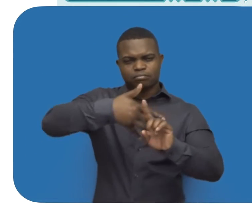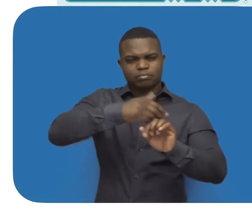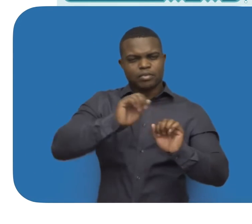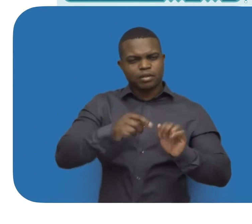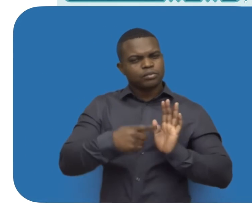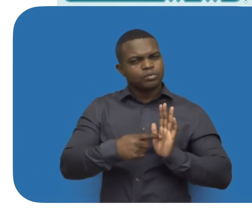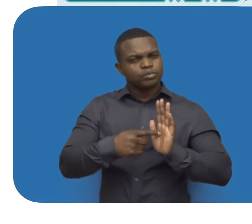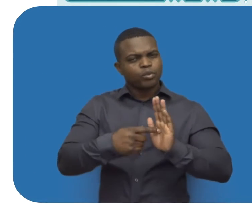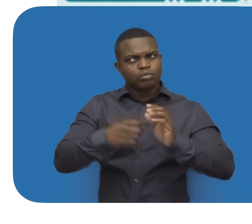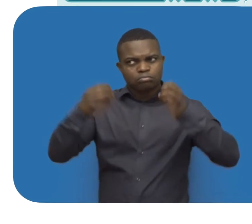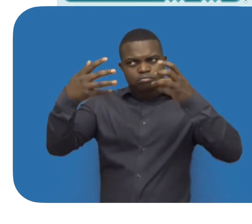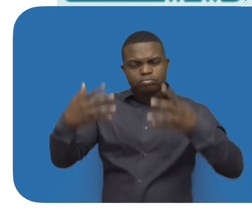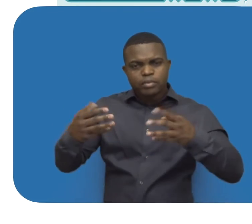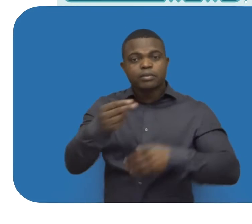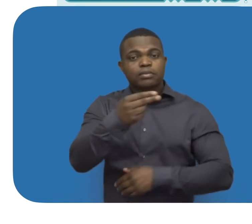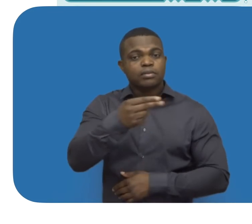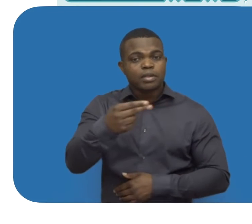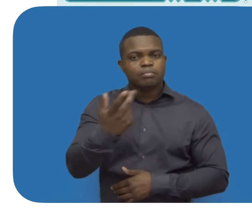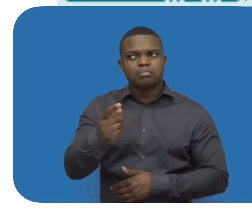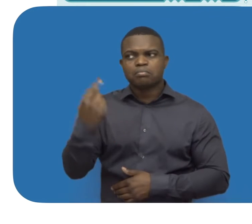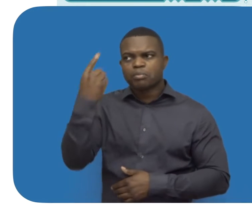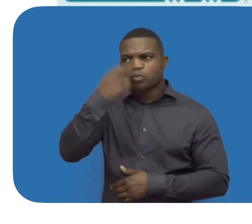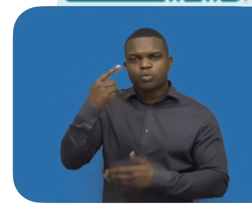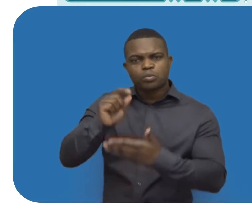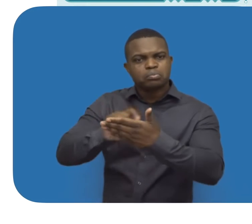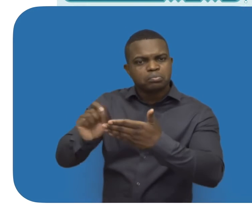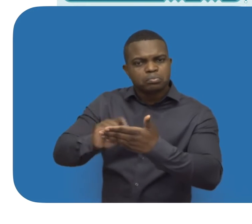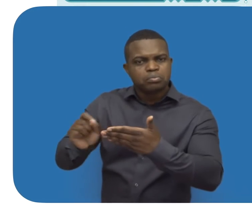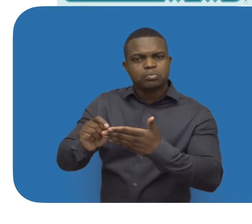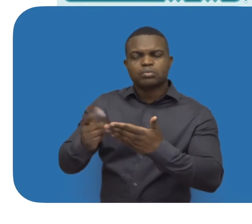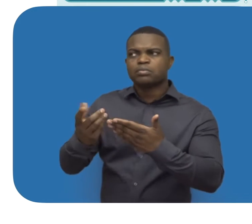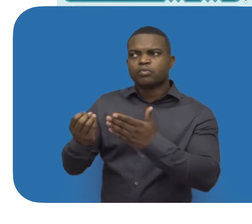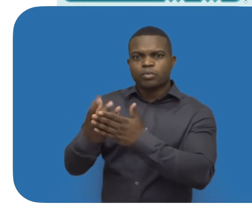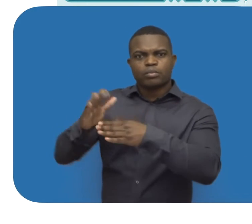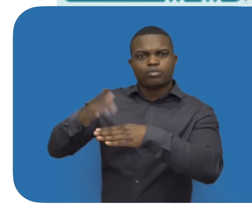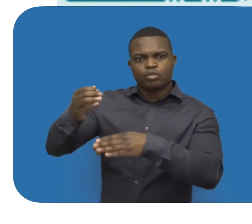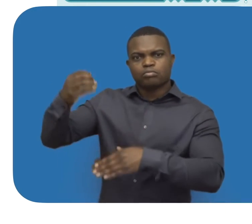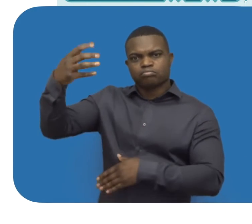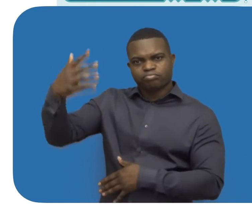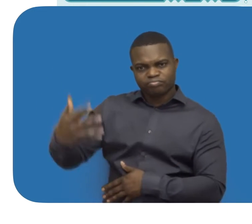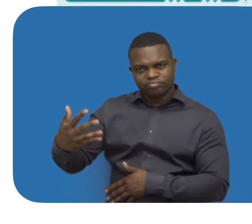like its name, authors, release date, and all those qualified references I just mentioned.